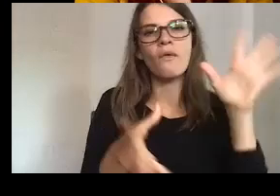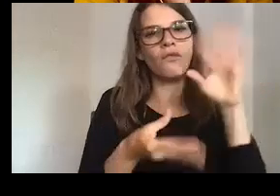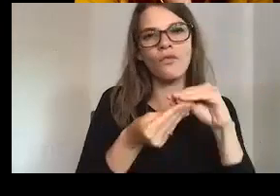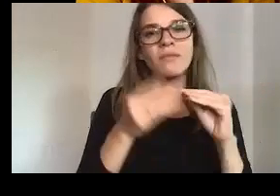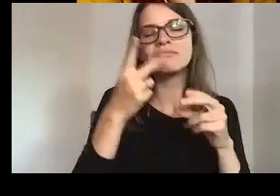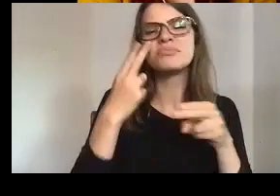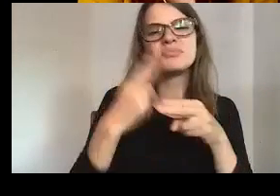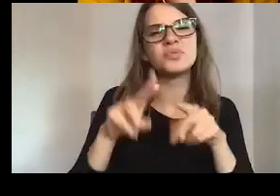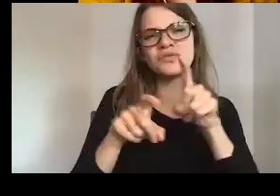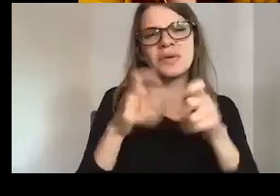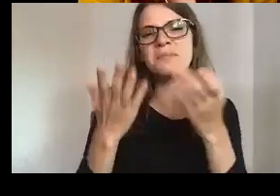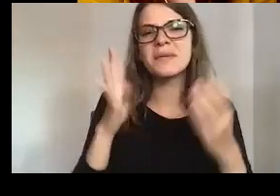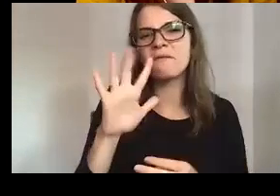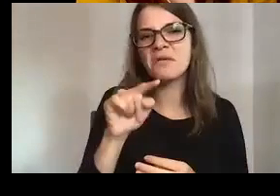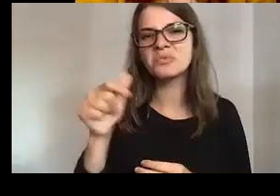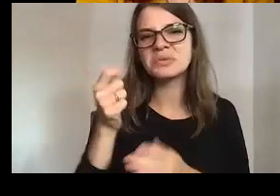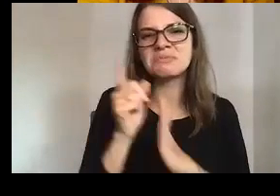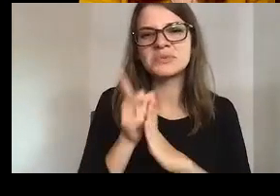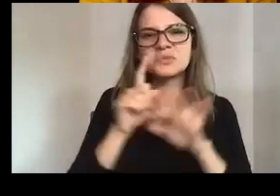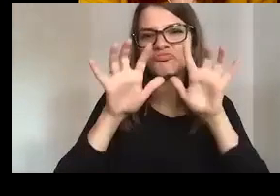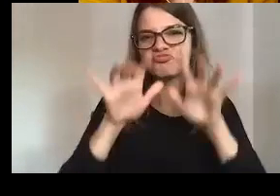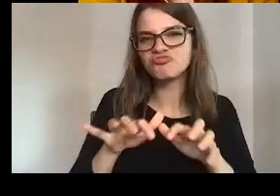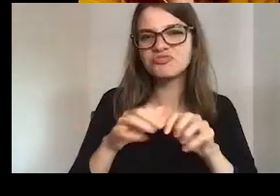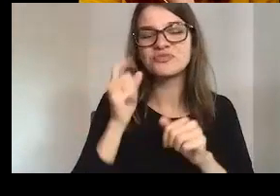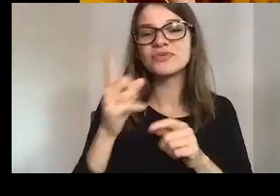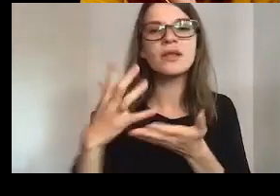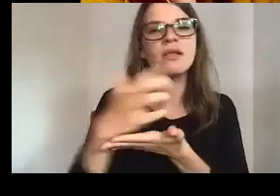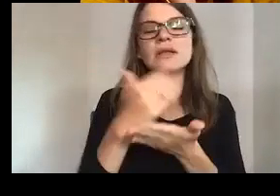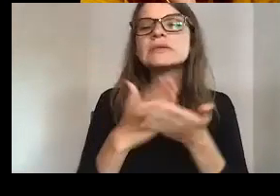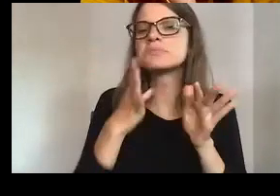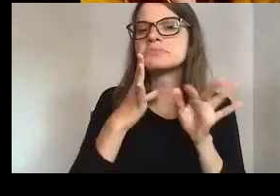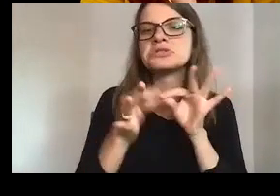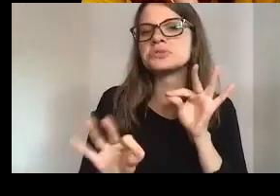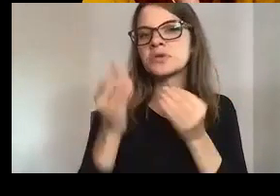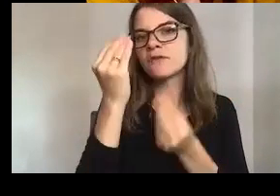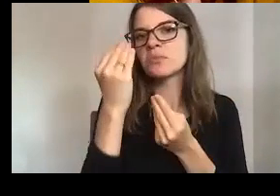probably took five to ten minutes and really just collected some simple information about folks role